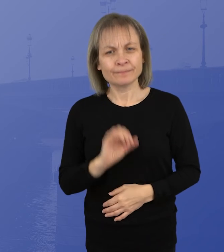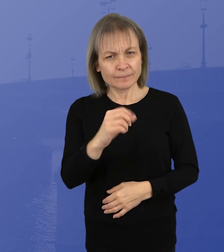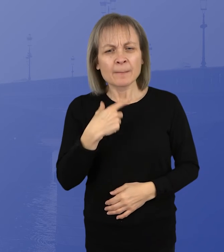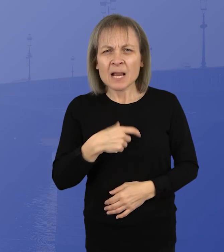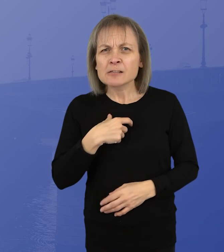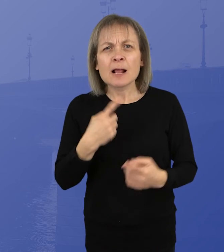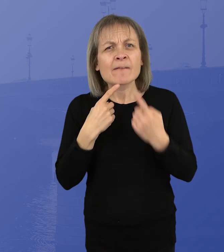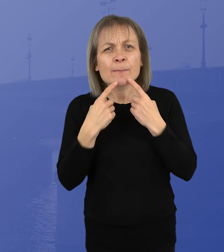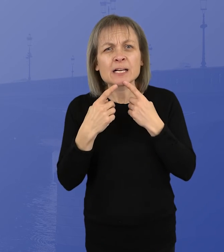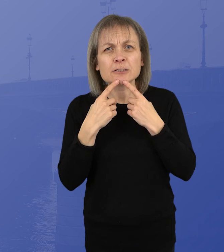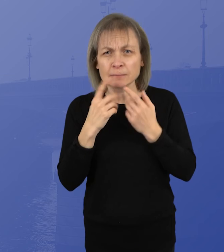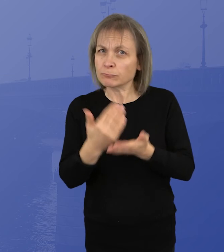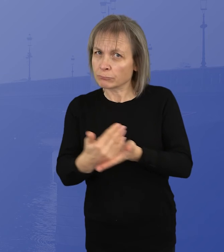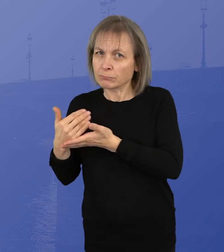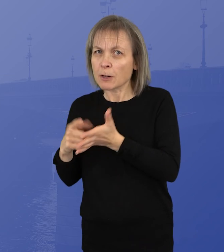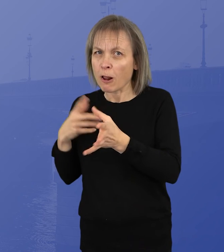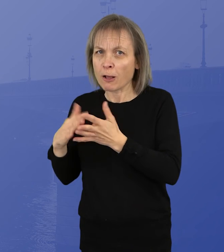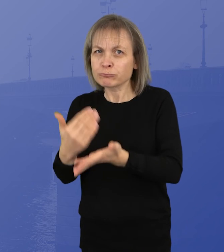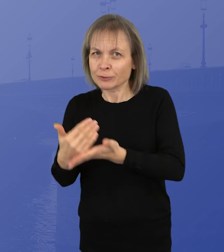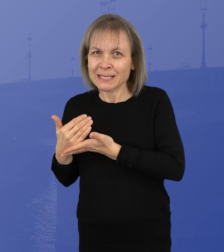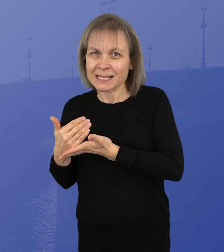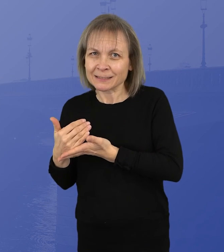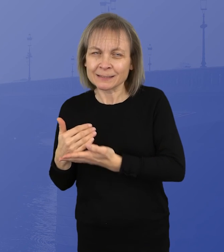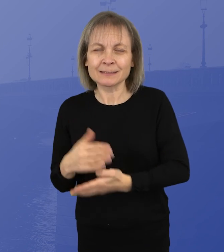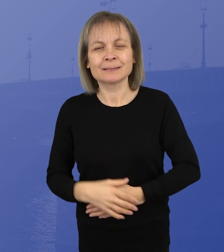Your personal information is protected by the law.